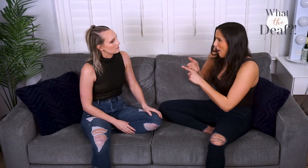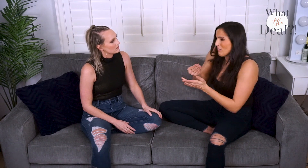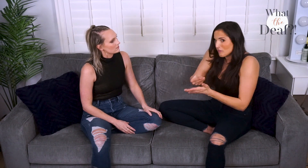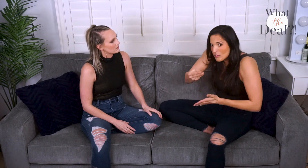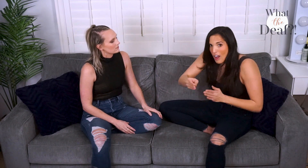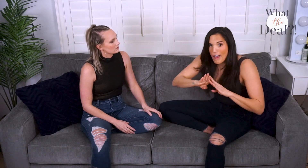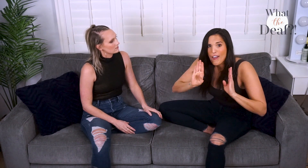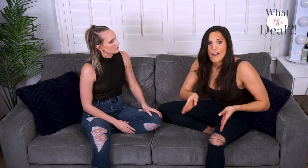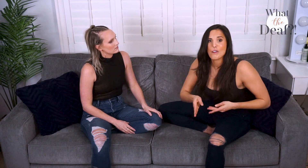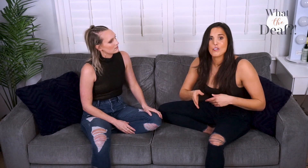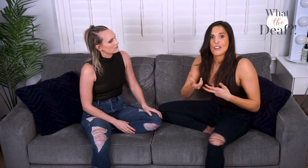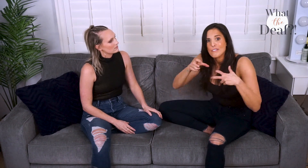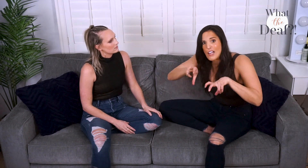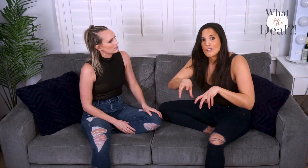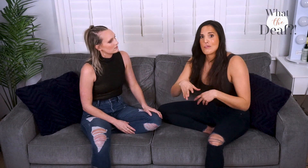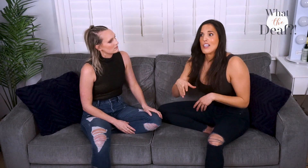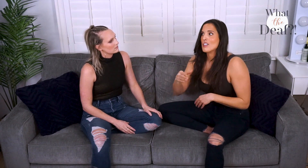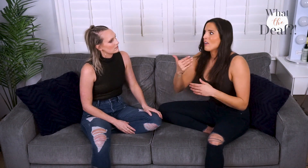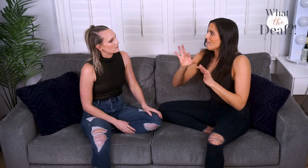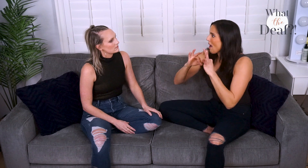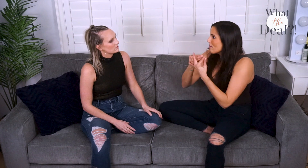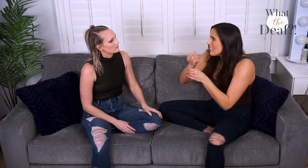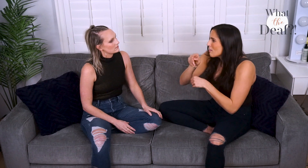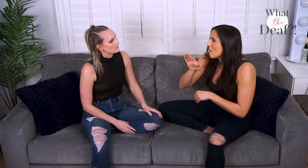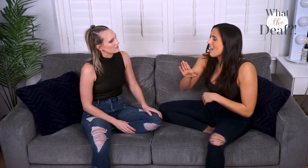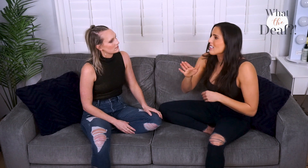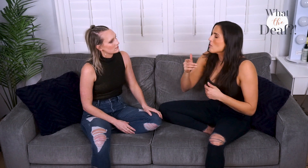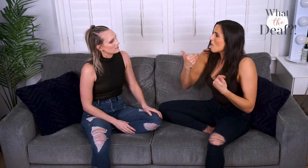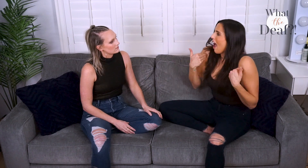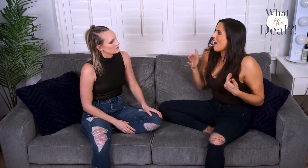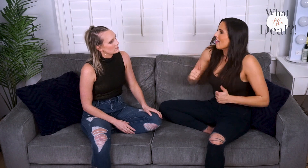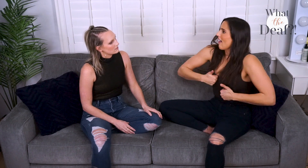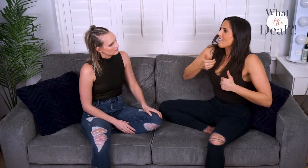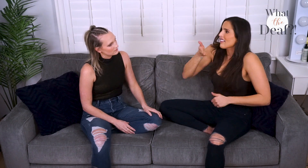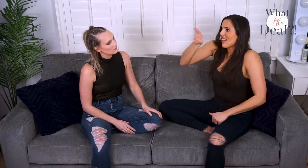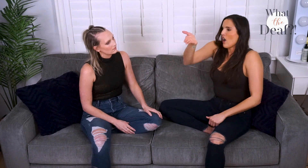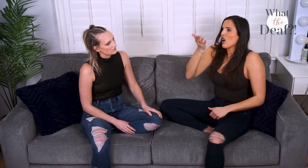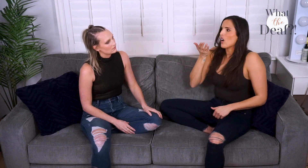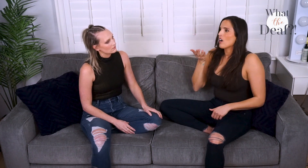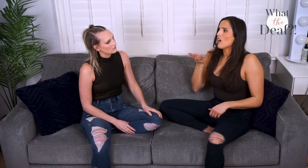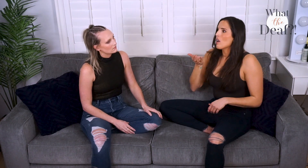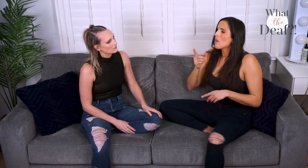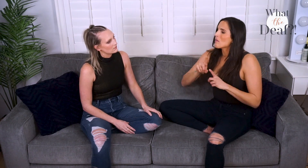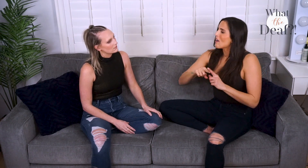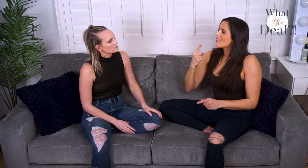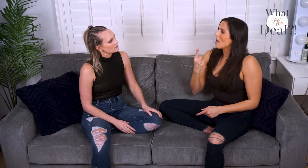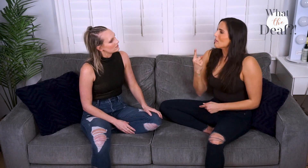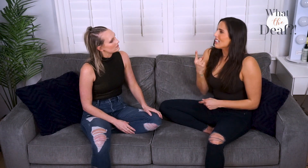you had a whole house to yourself, you bought a house which is a great investment, your family was in Nebraska, you had a life there.